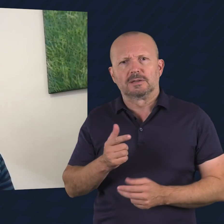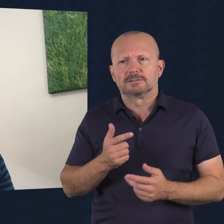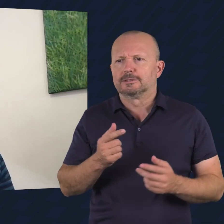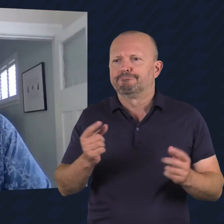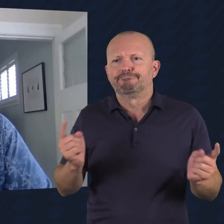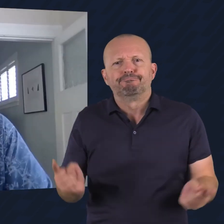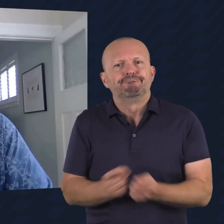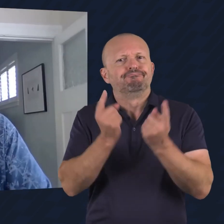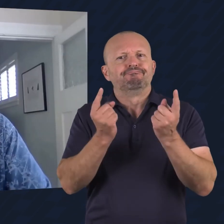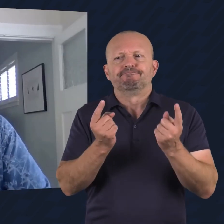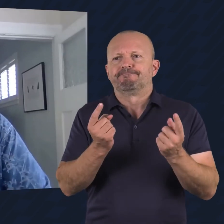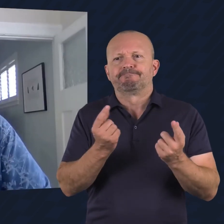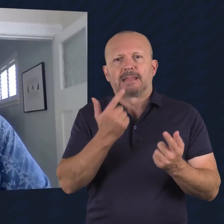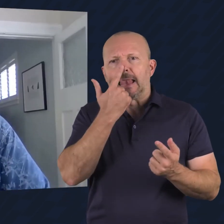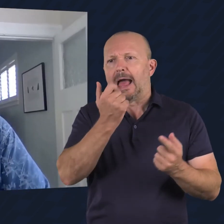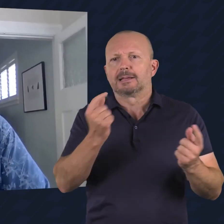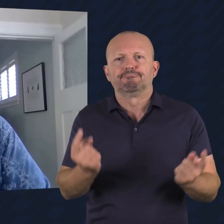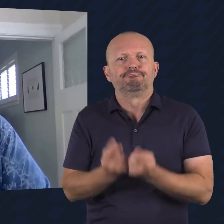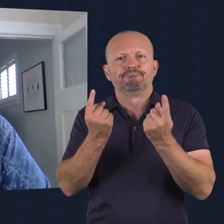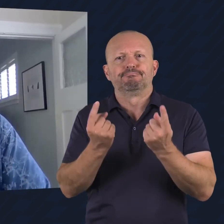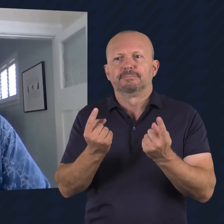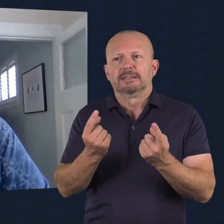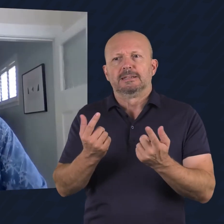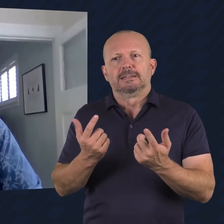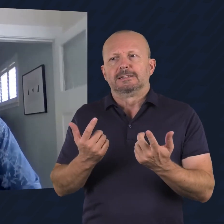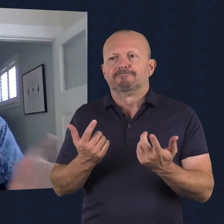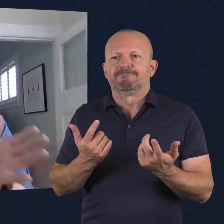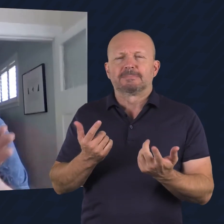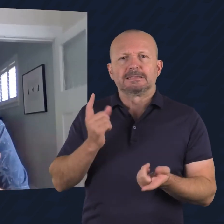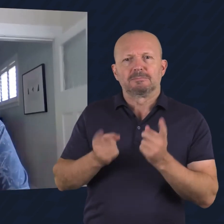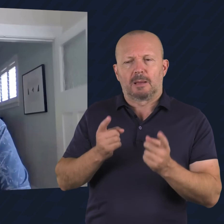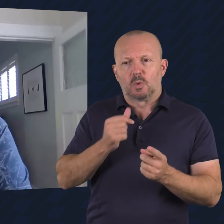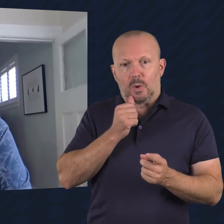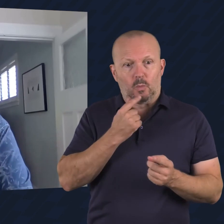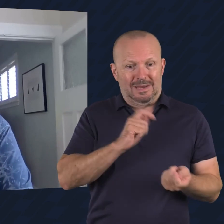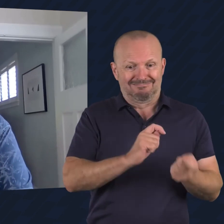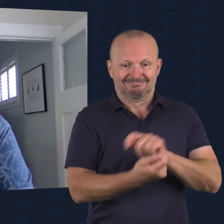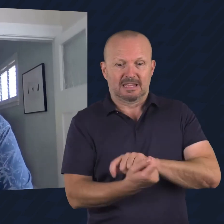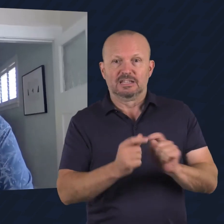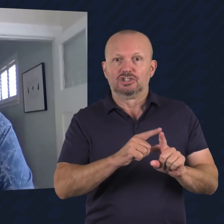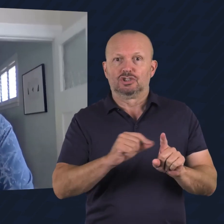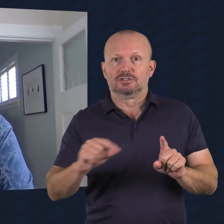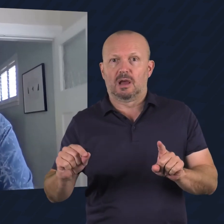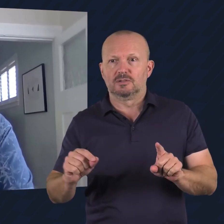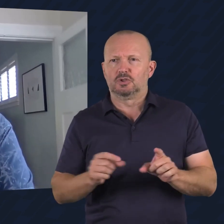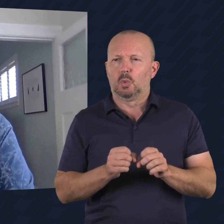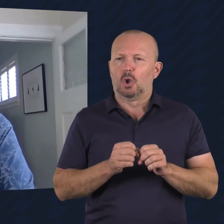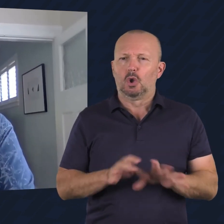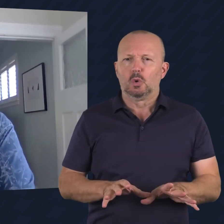I was just gonna say serendipity, I think, is something that we lose in the first parts of digitising things.